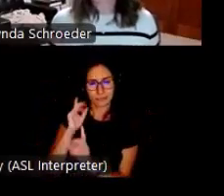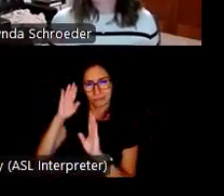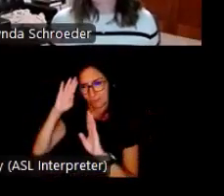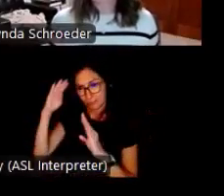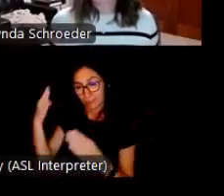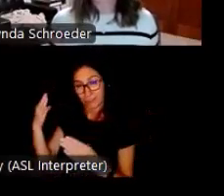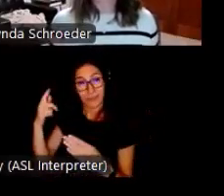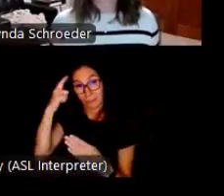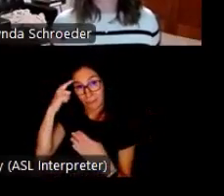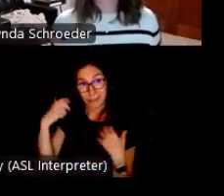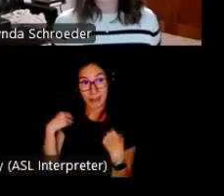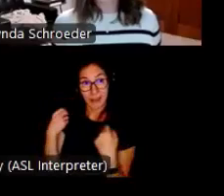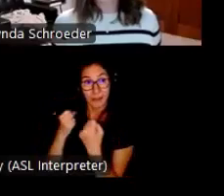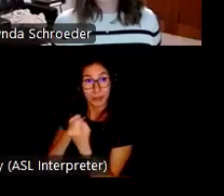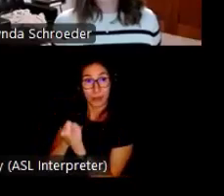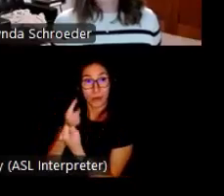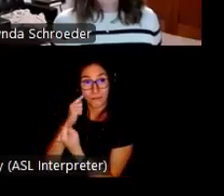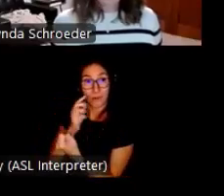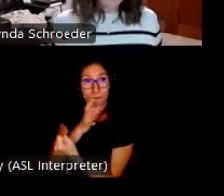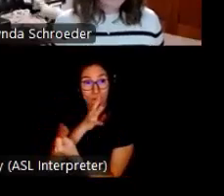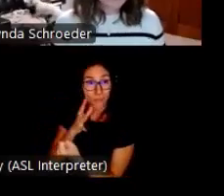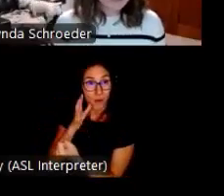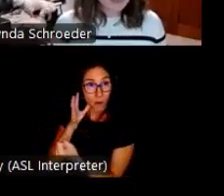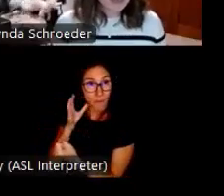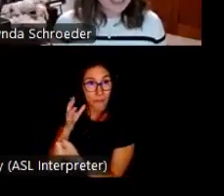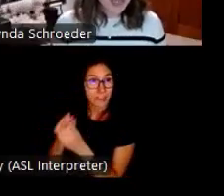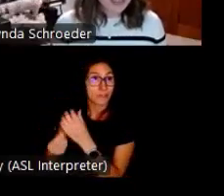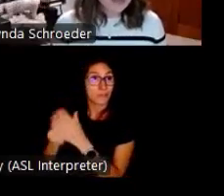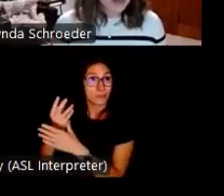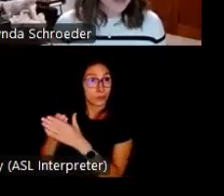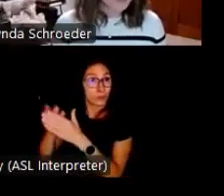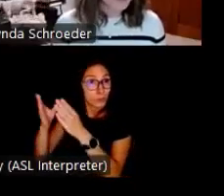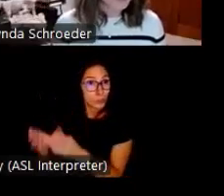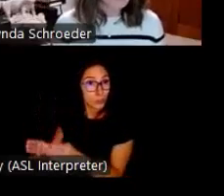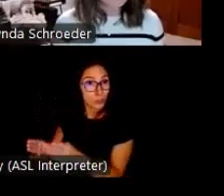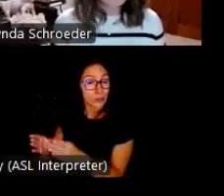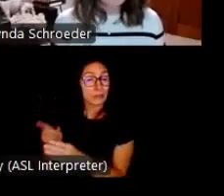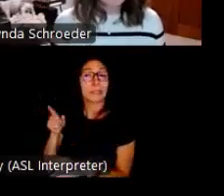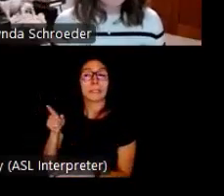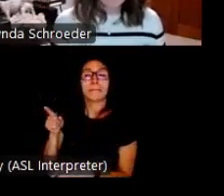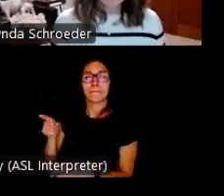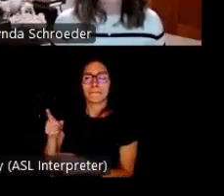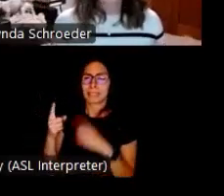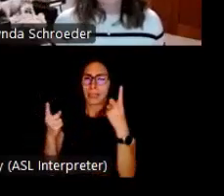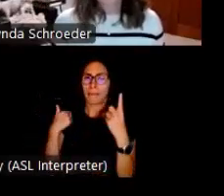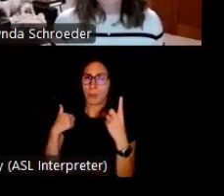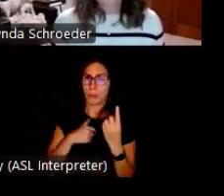and agricultural producers, one of the things that we talked about was, how do we reach them?